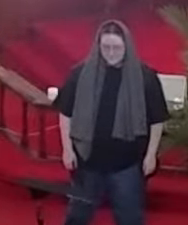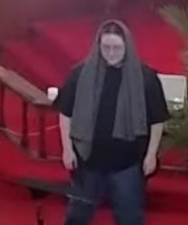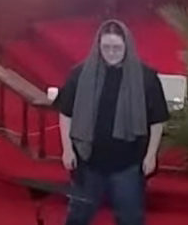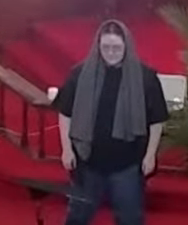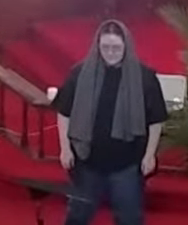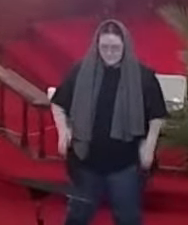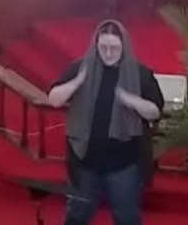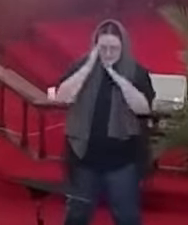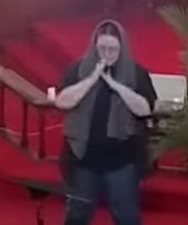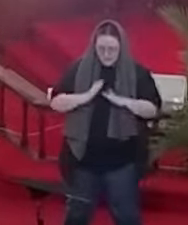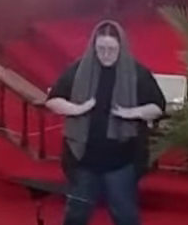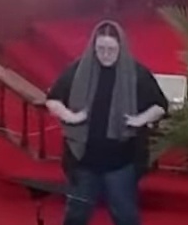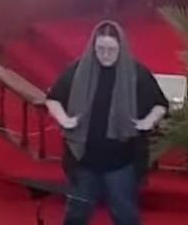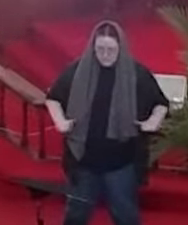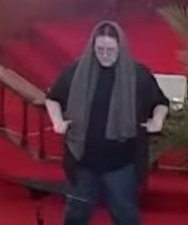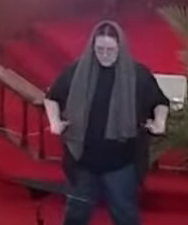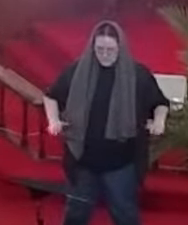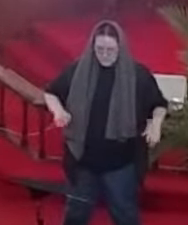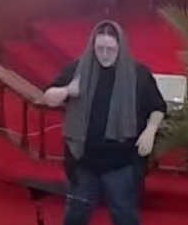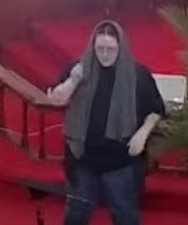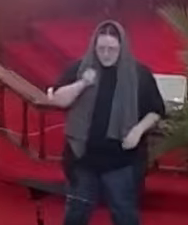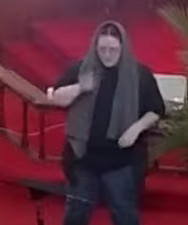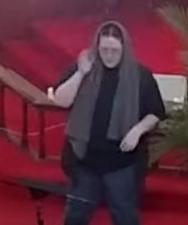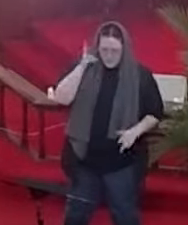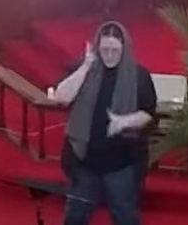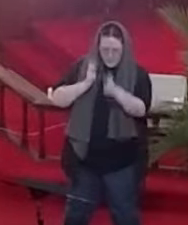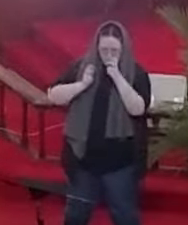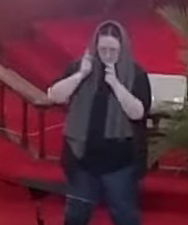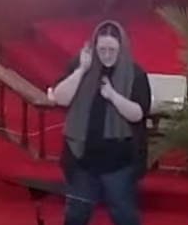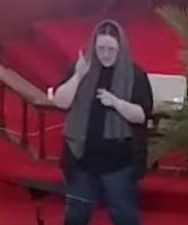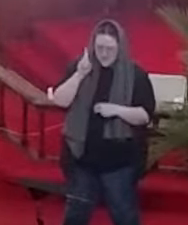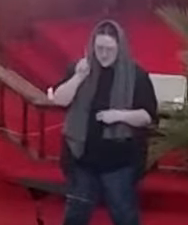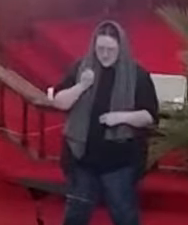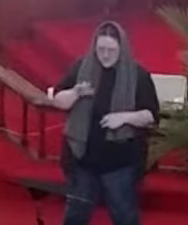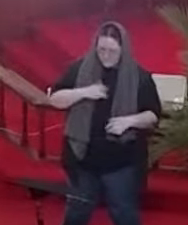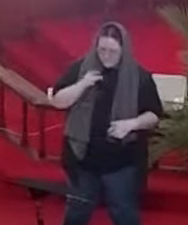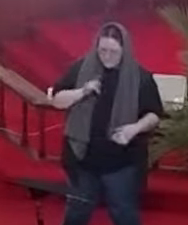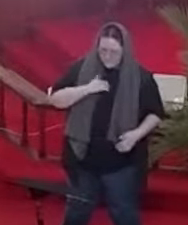"'Silence, do you hear it? Do you feel it?'